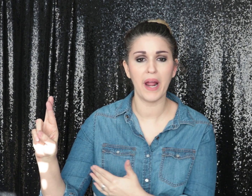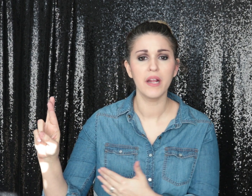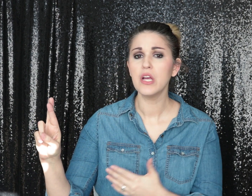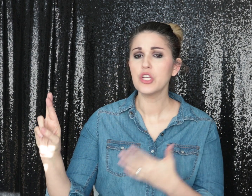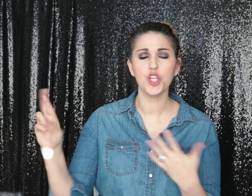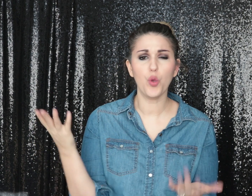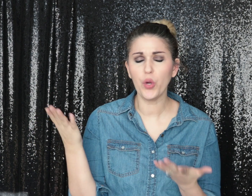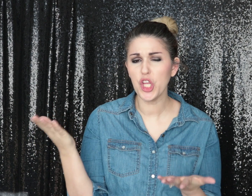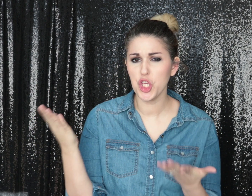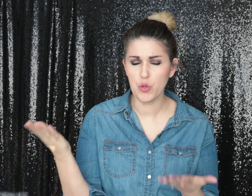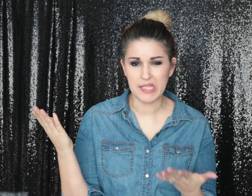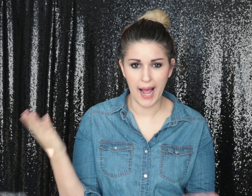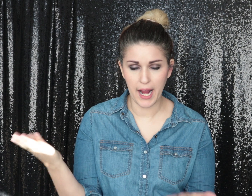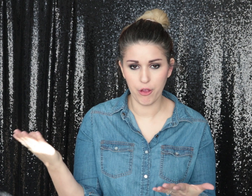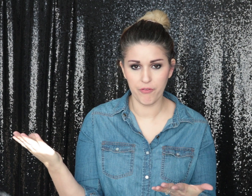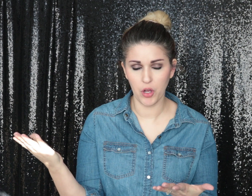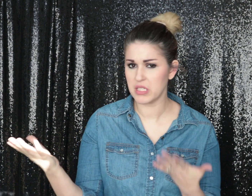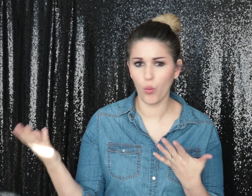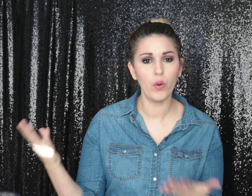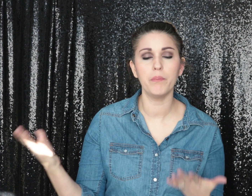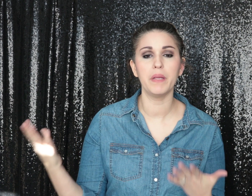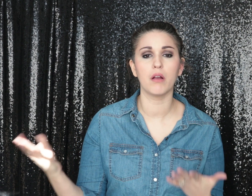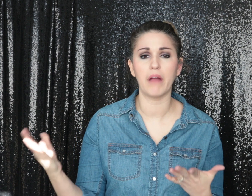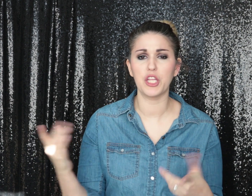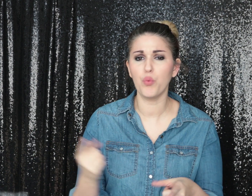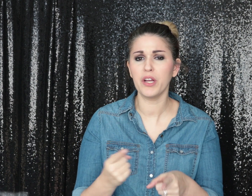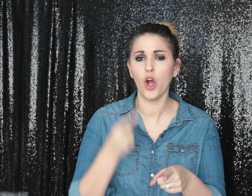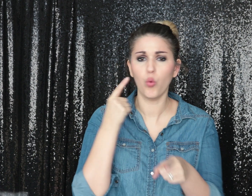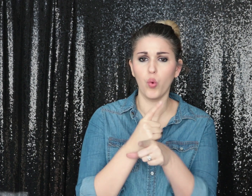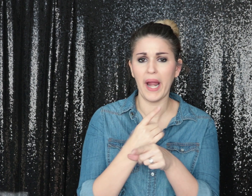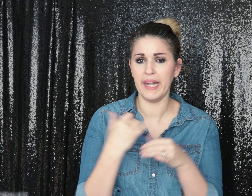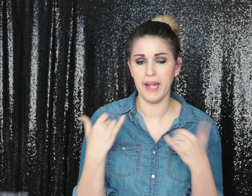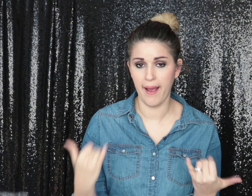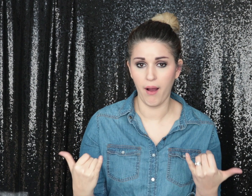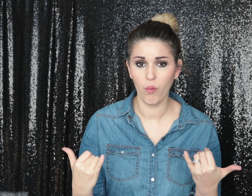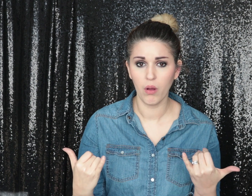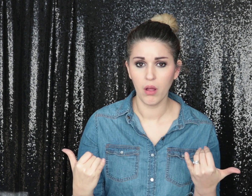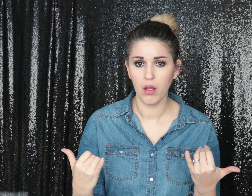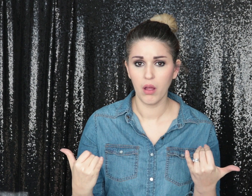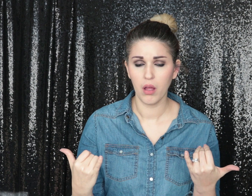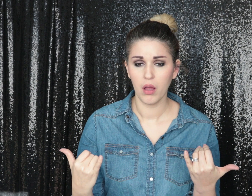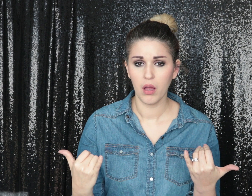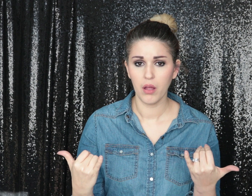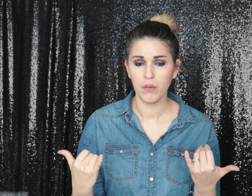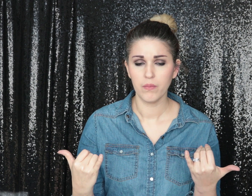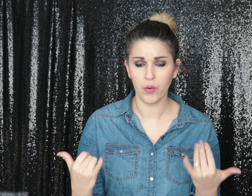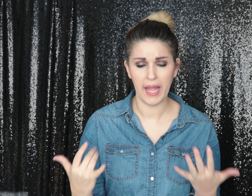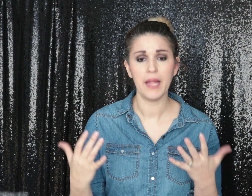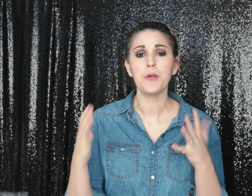right? So you wouldn't use either of those. It wouldn't be correct. You wouldn't go right now. Okay.